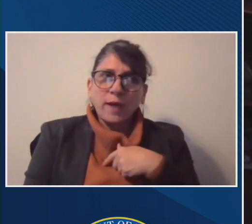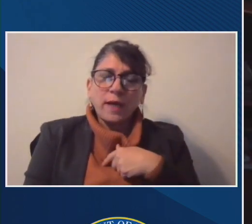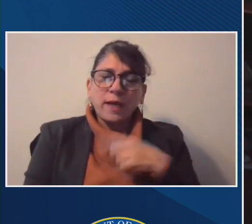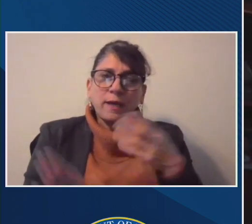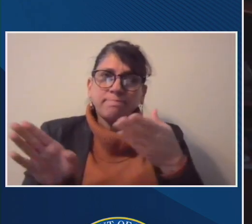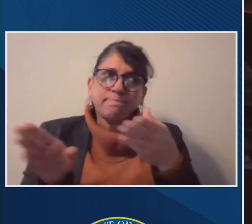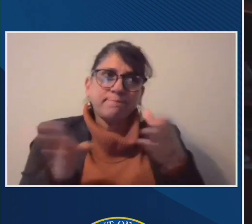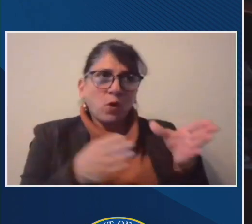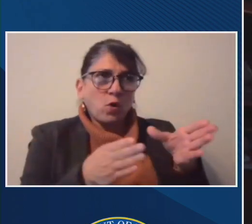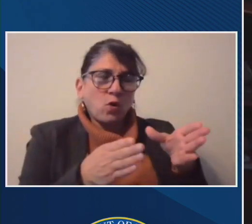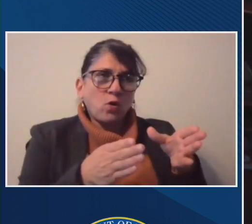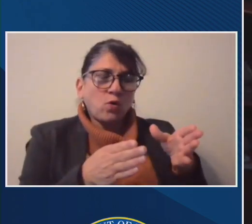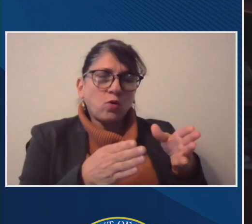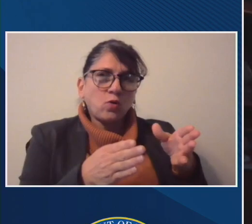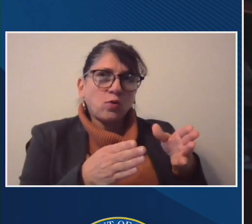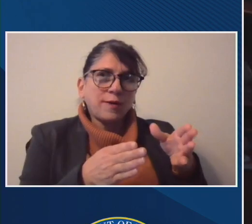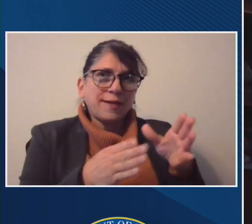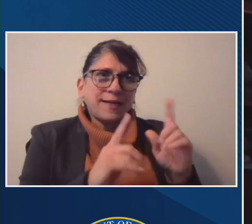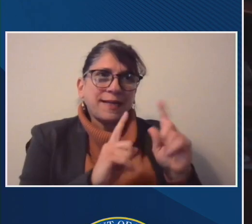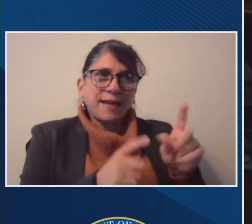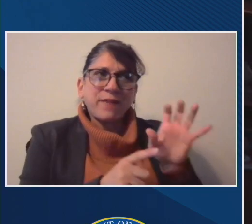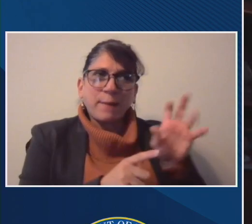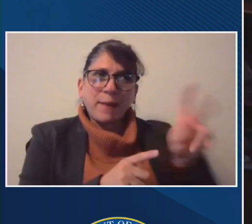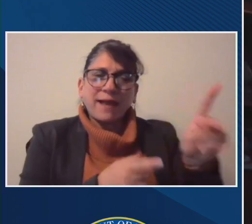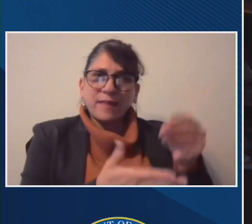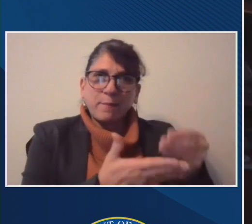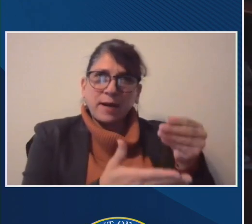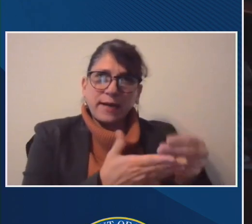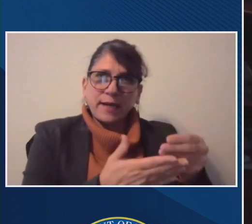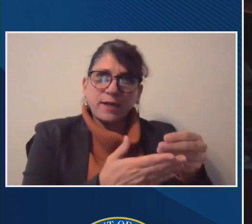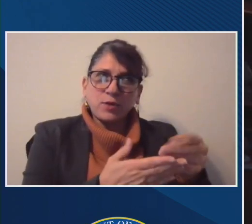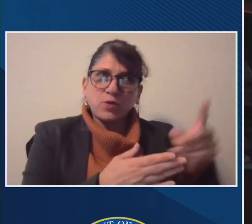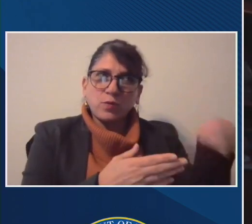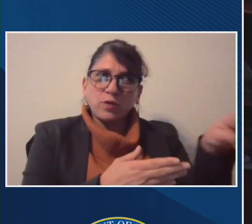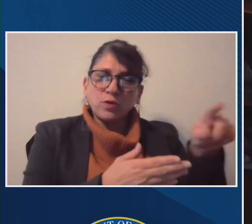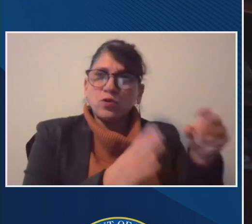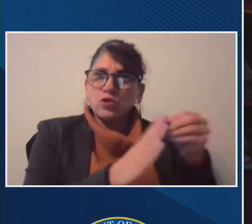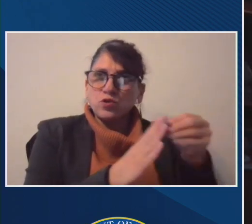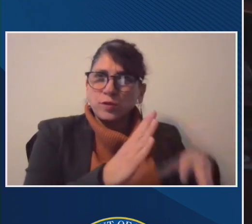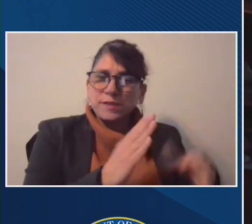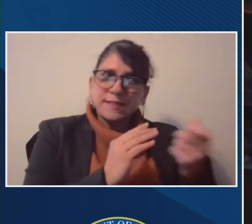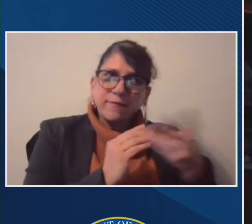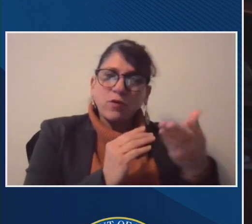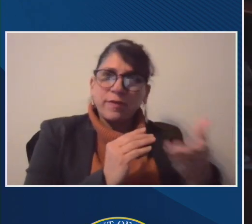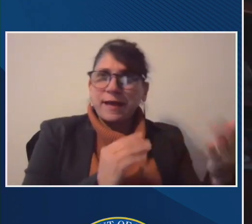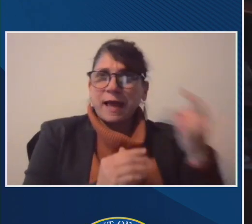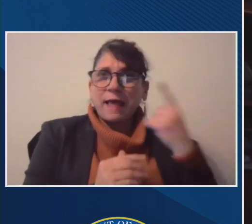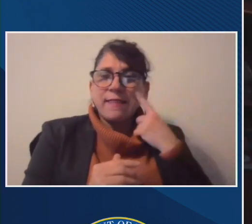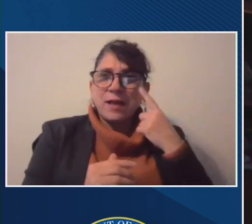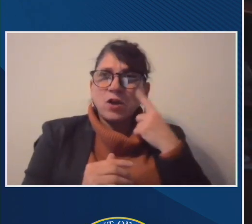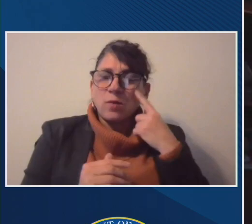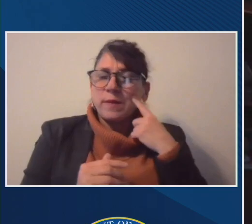refunding these funds to the students, a c ouple of things, I think it would be a logistic nightmare, alright?